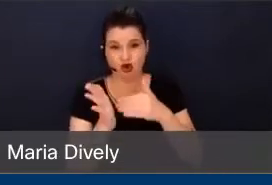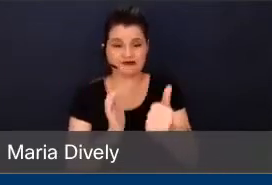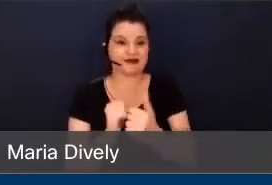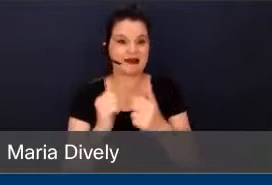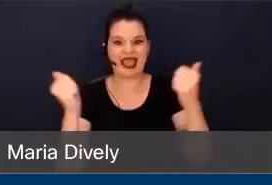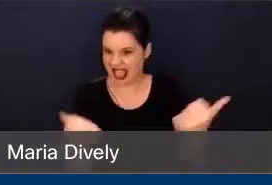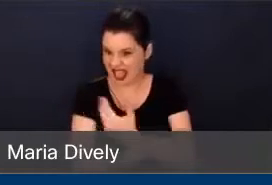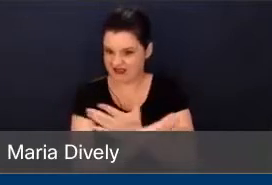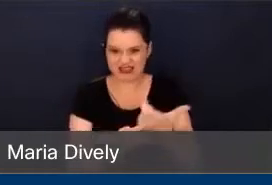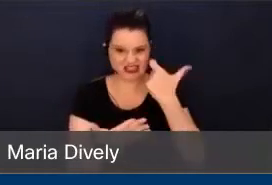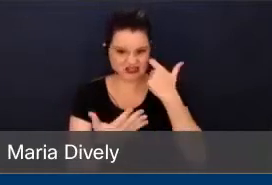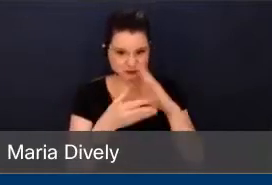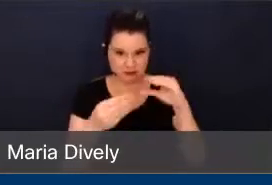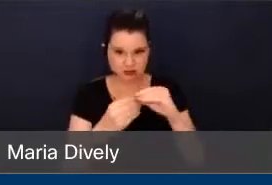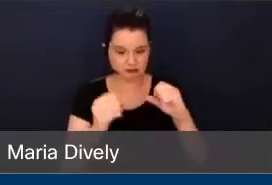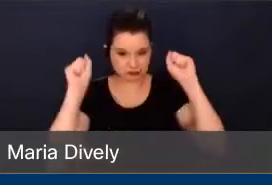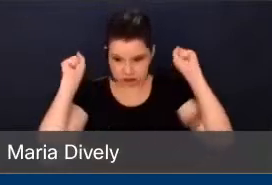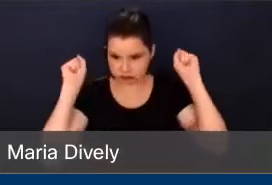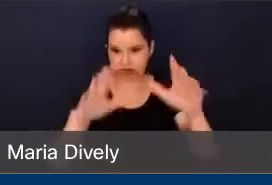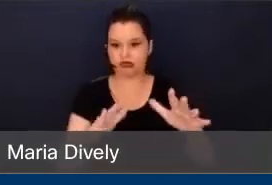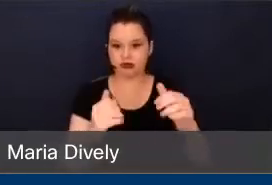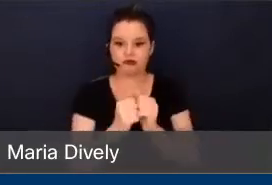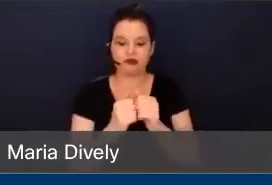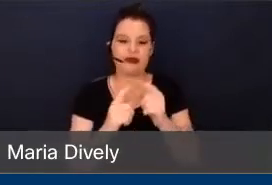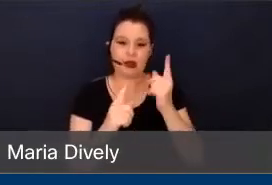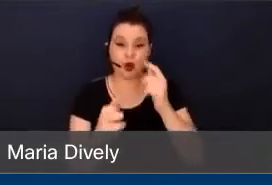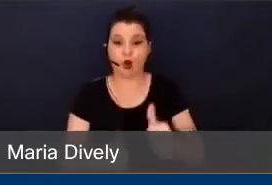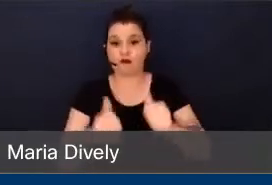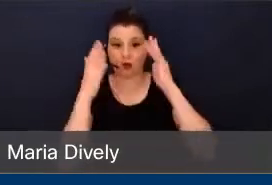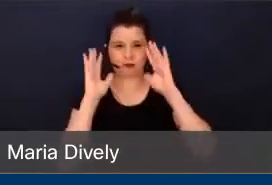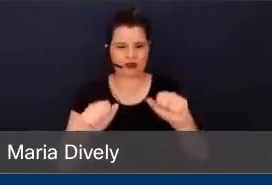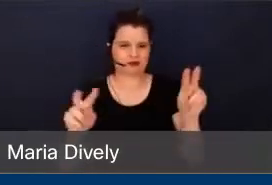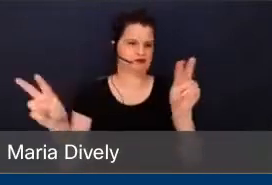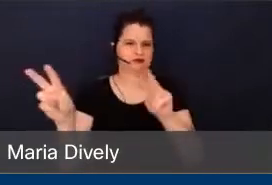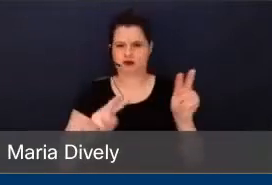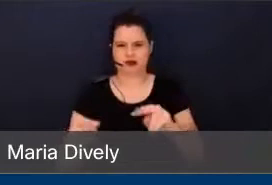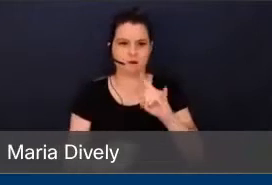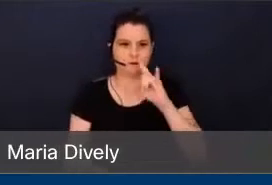It's where everything I wanted to say is just written out. Um, it can be really overwhelming and also really boring.